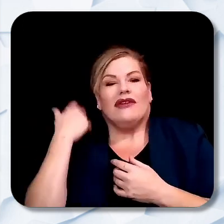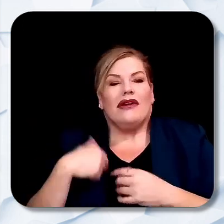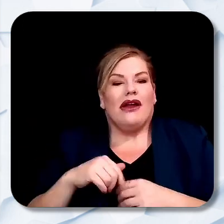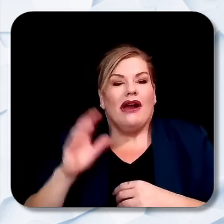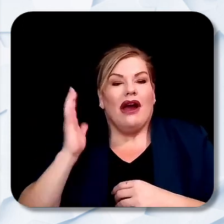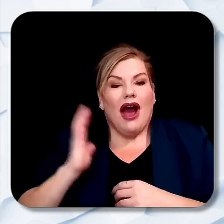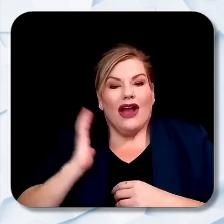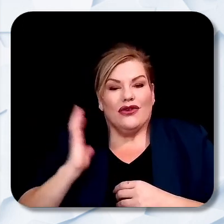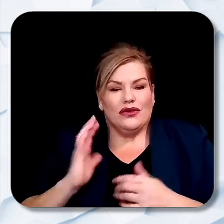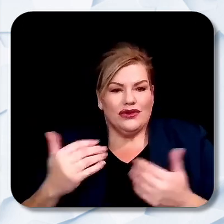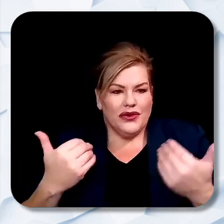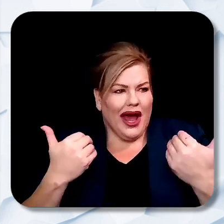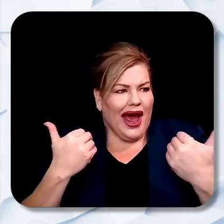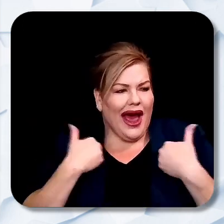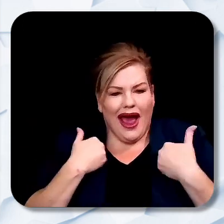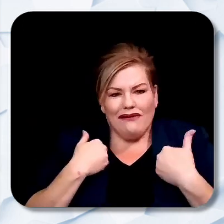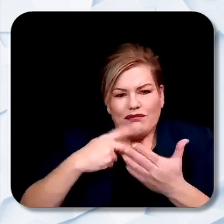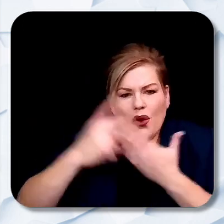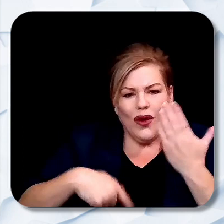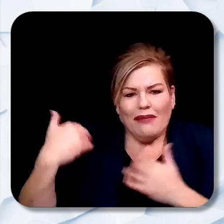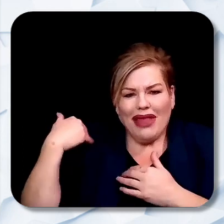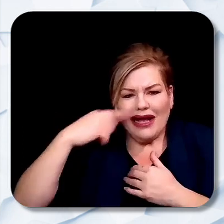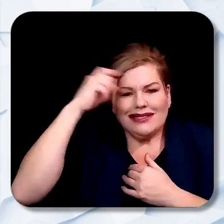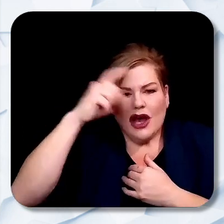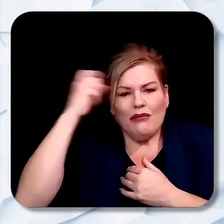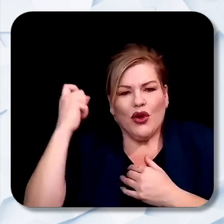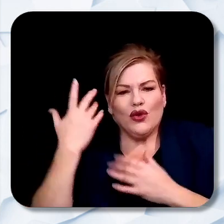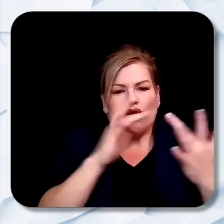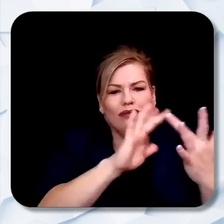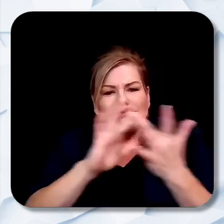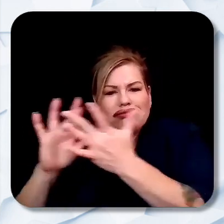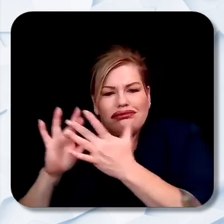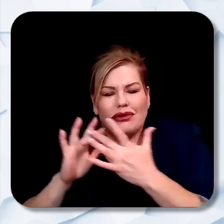in the teaching last summer to reach families who were involved in having to see work from all over